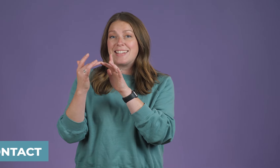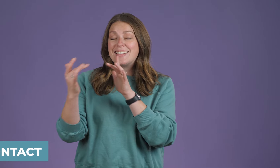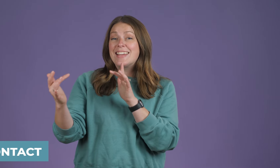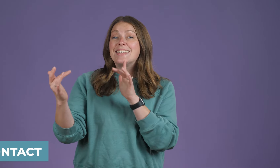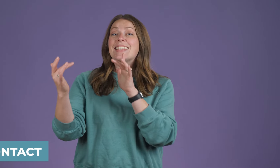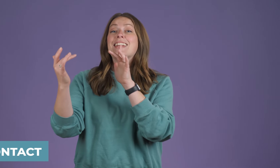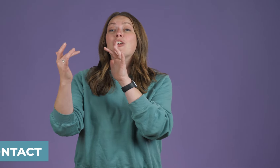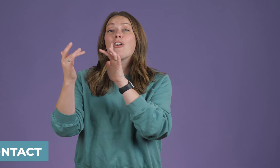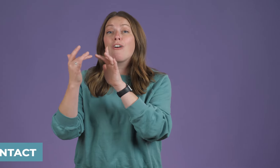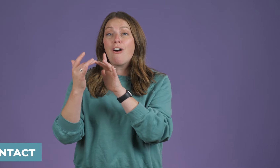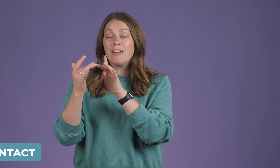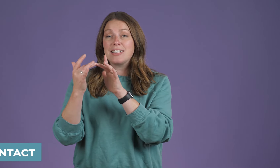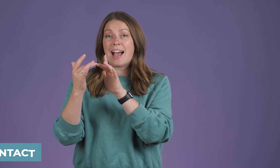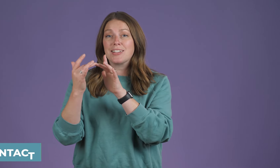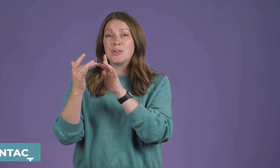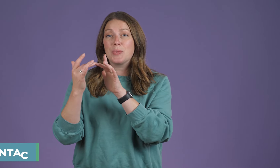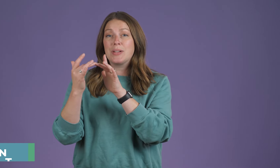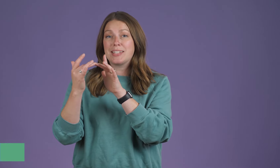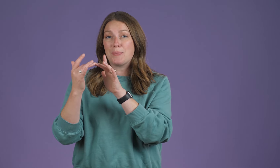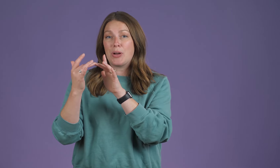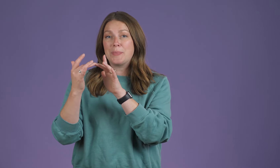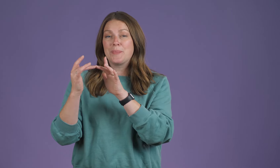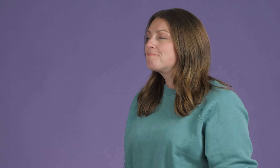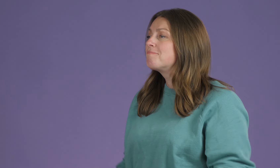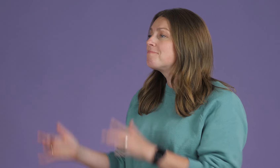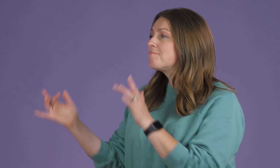to get in contact with someone. You're two